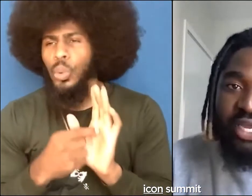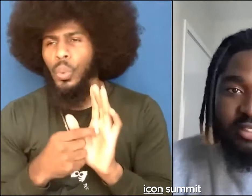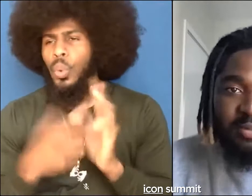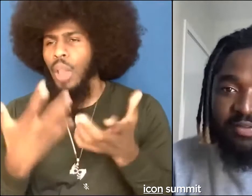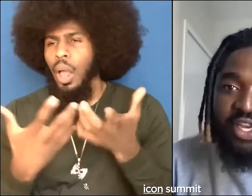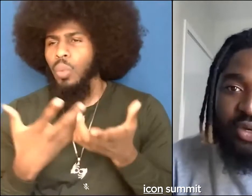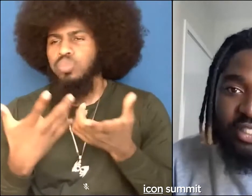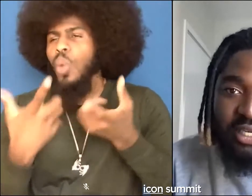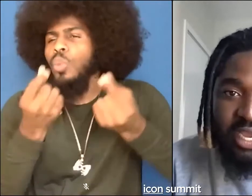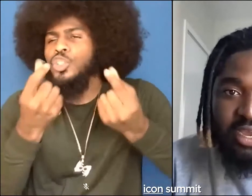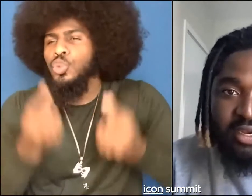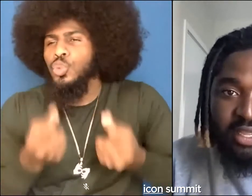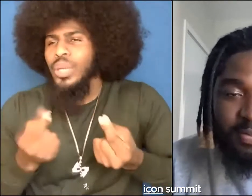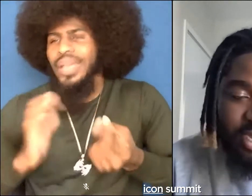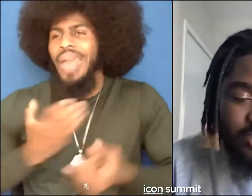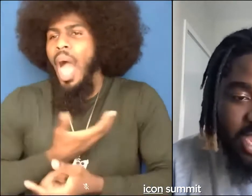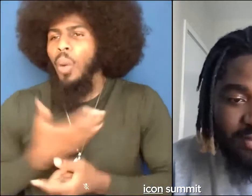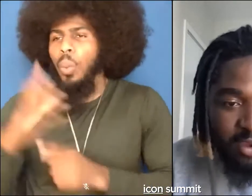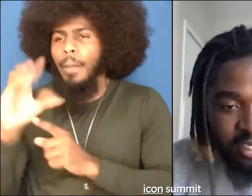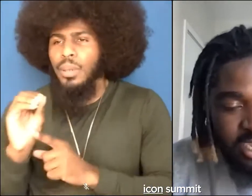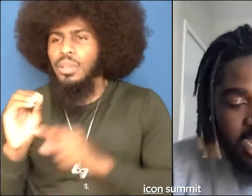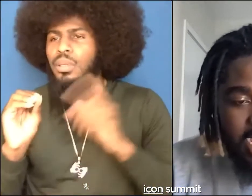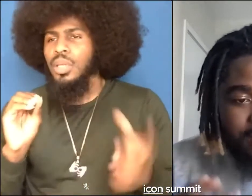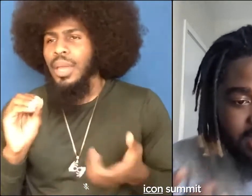at some of the videos and the podcasts we have out.